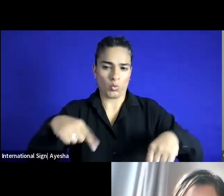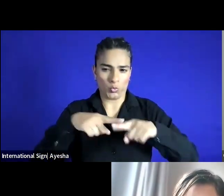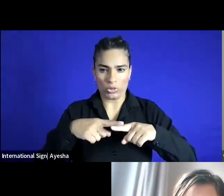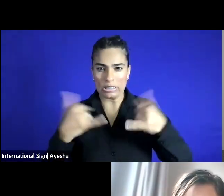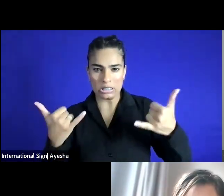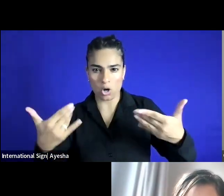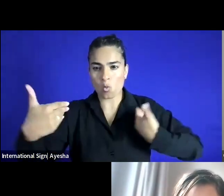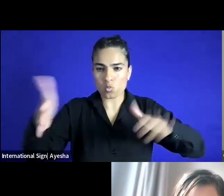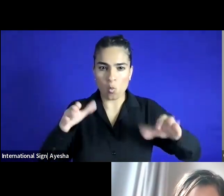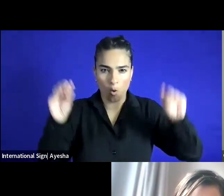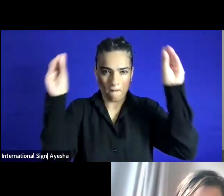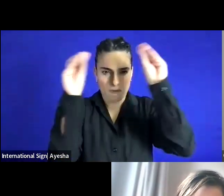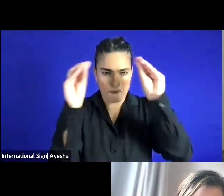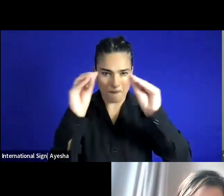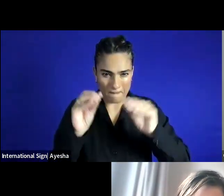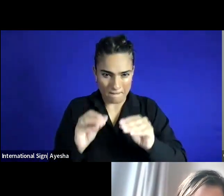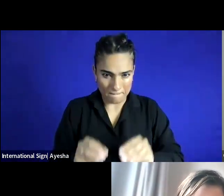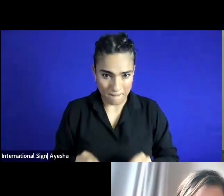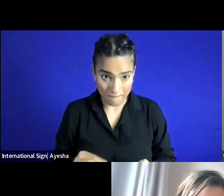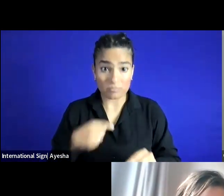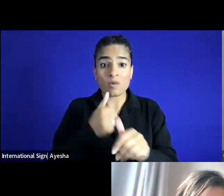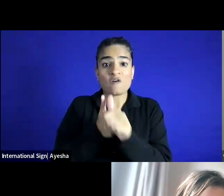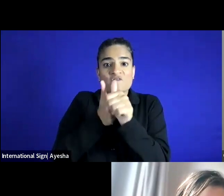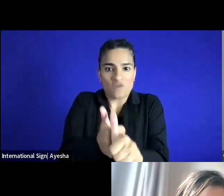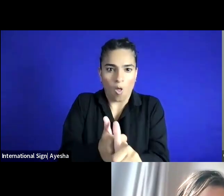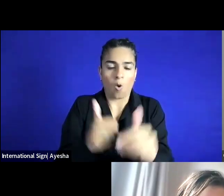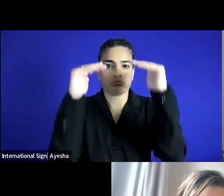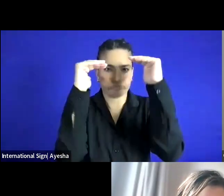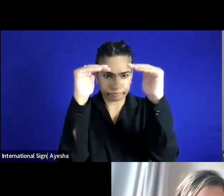Like, if you've, on access one presenter or an access one participant,